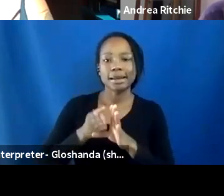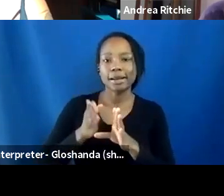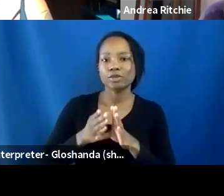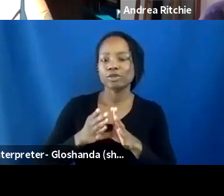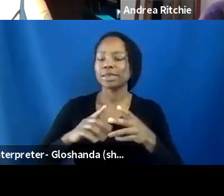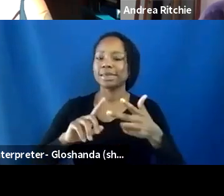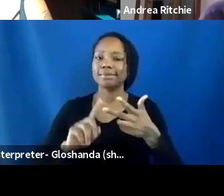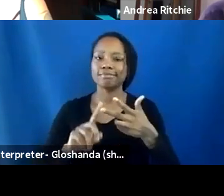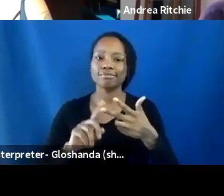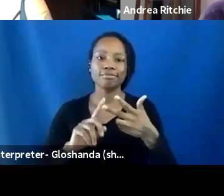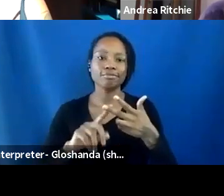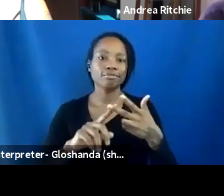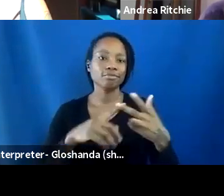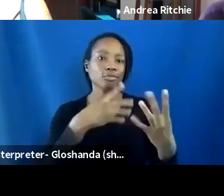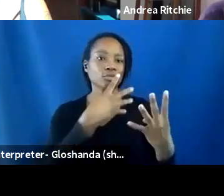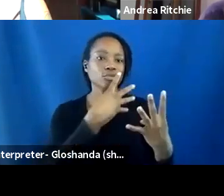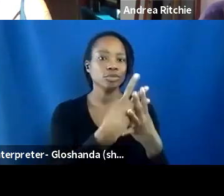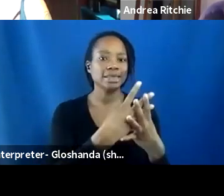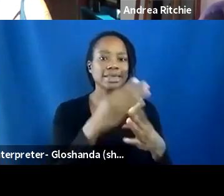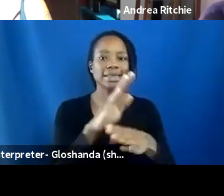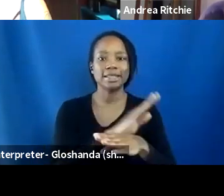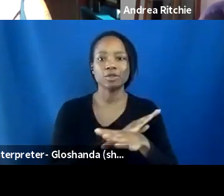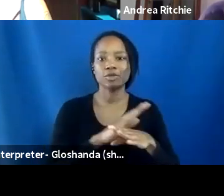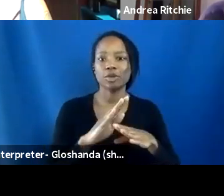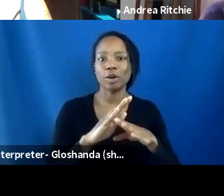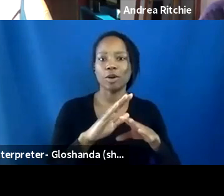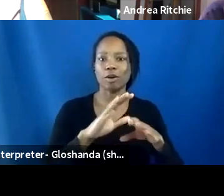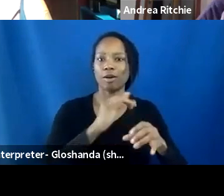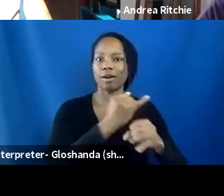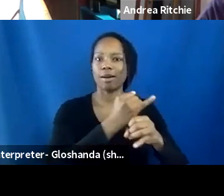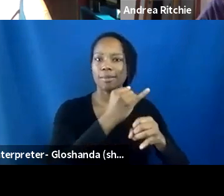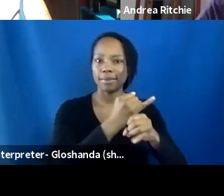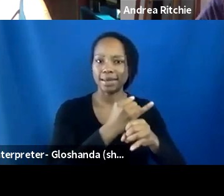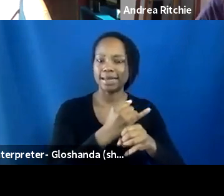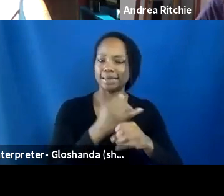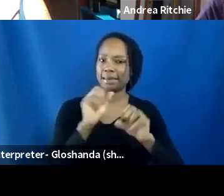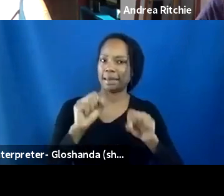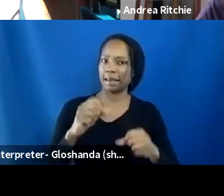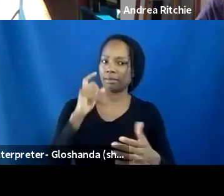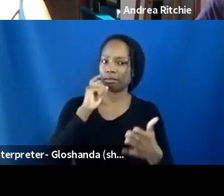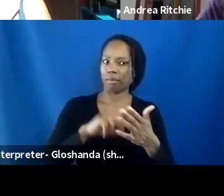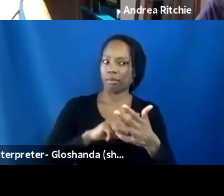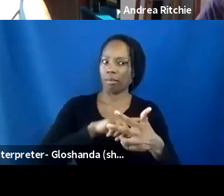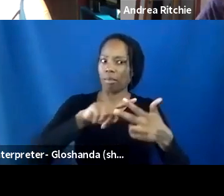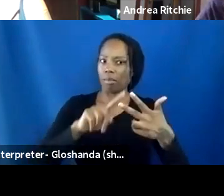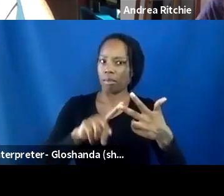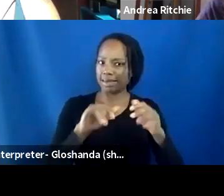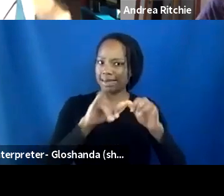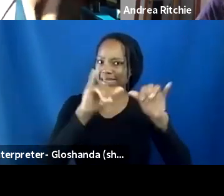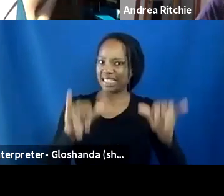we can see that those systems grew out of the same seeds. And have the same roots.